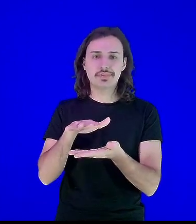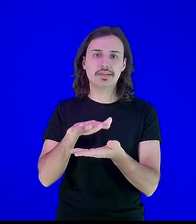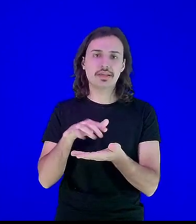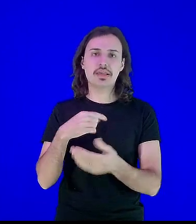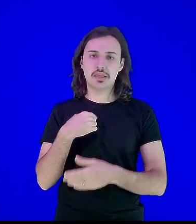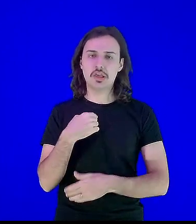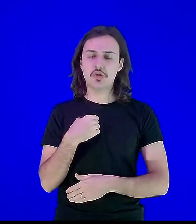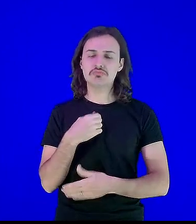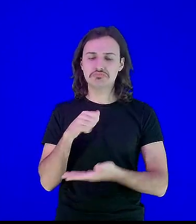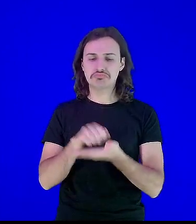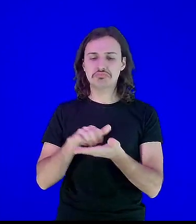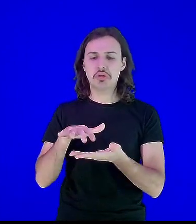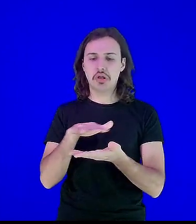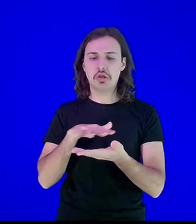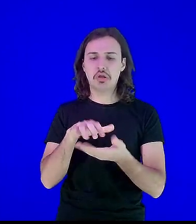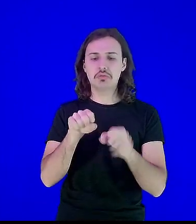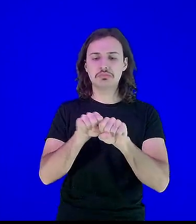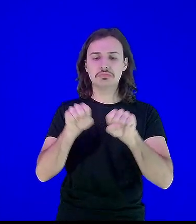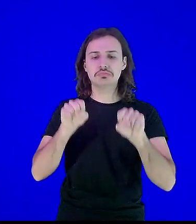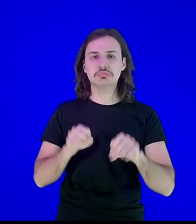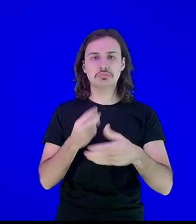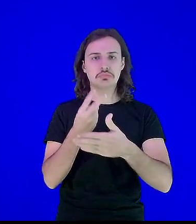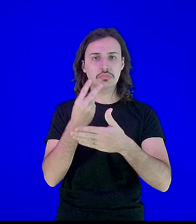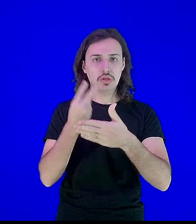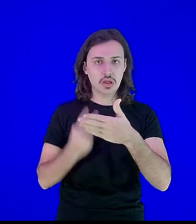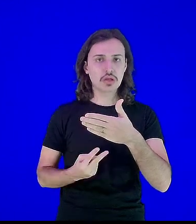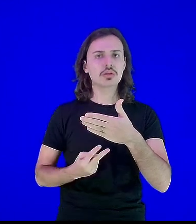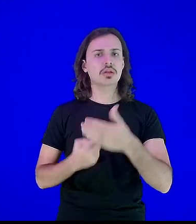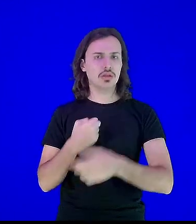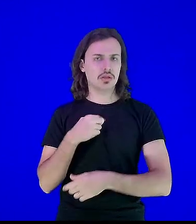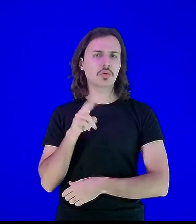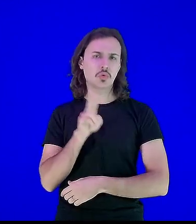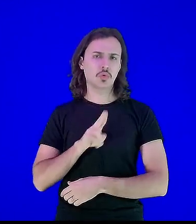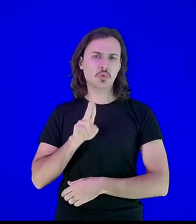it is good to register signs and to view them